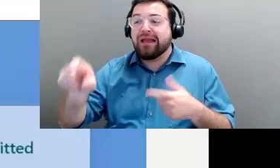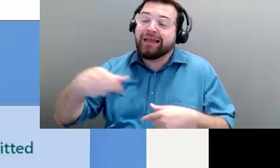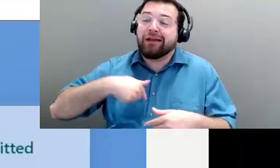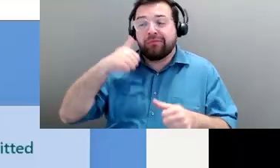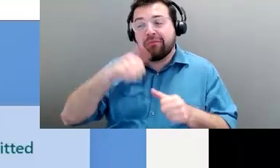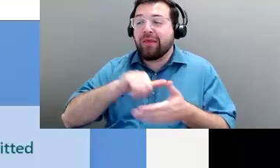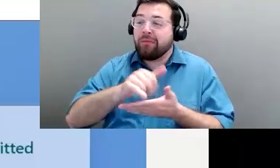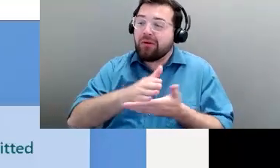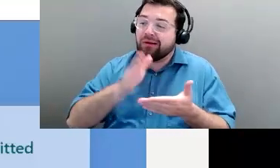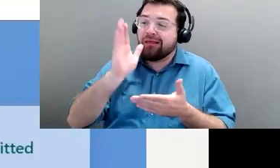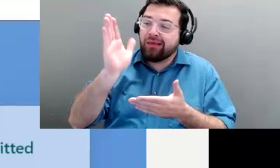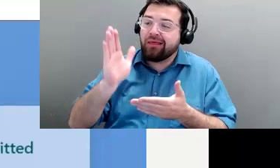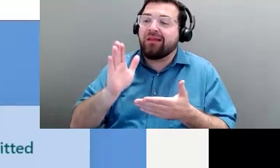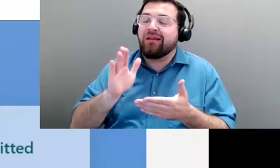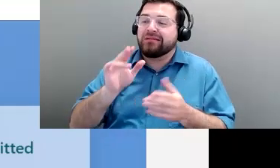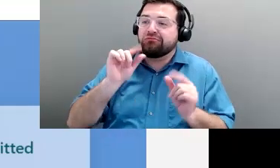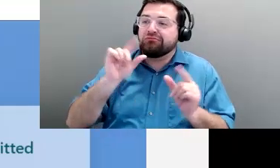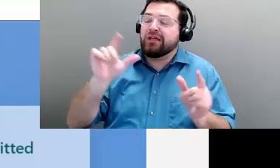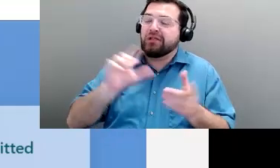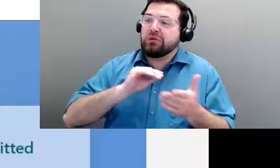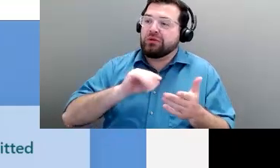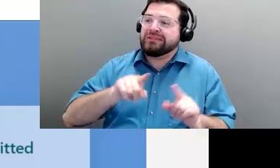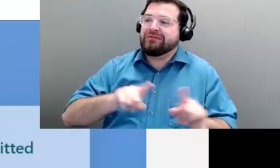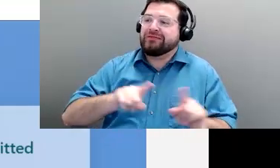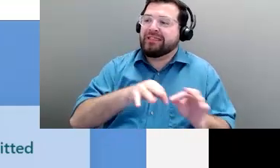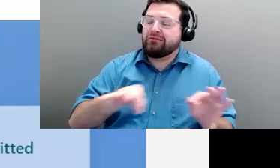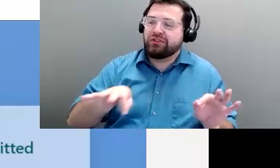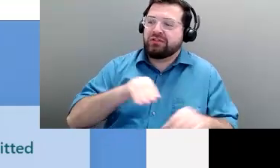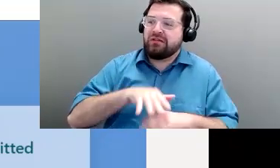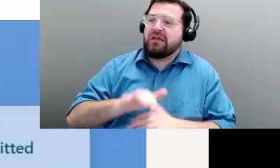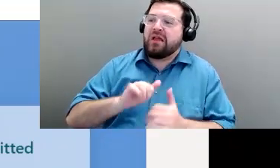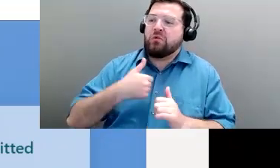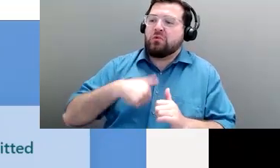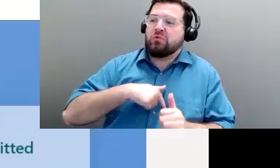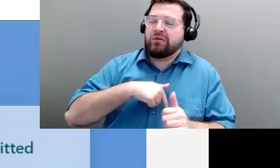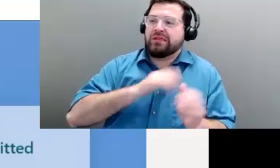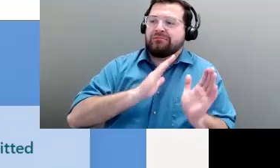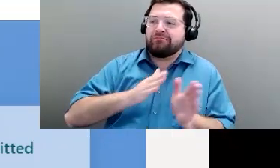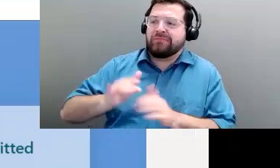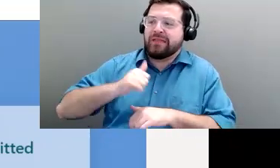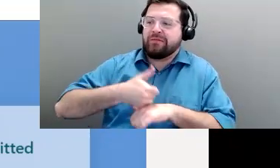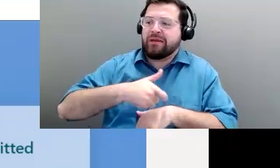It was surprising to learn that different languages affect how we arrange time. It makes sense since we read in different directions.